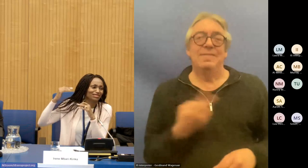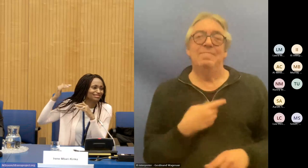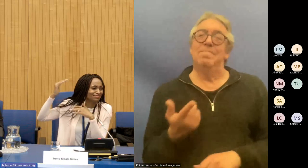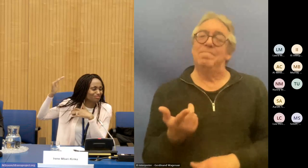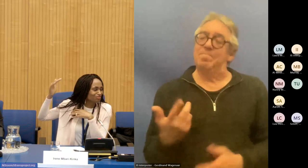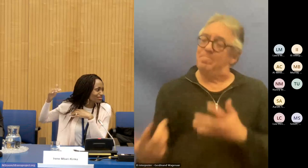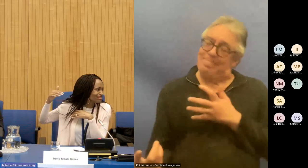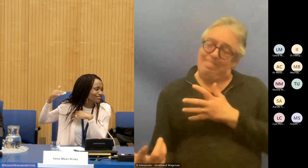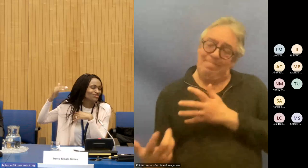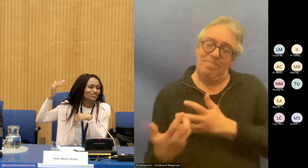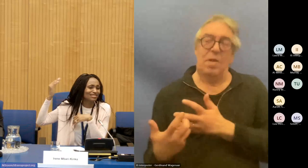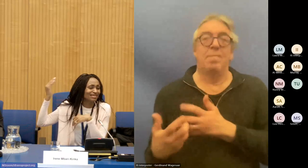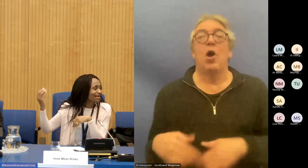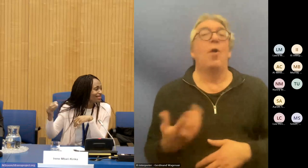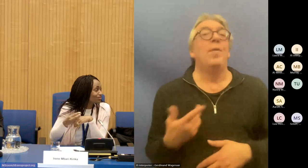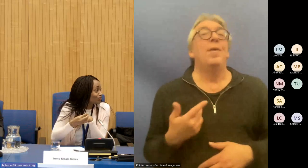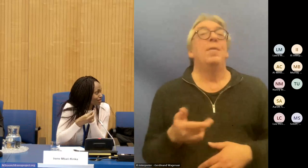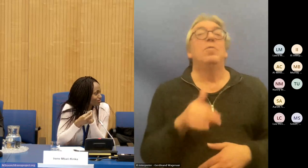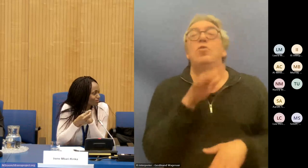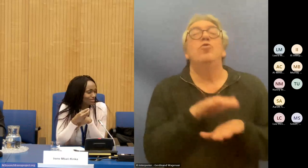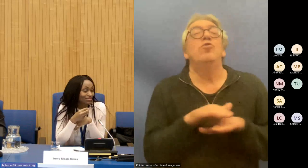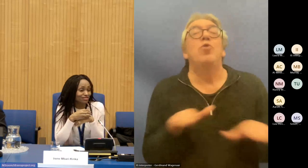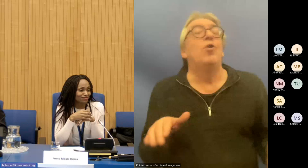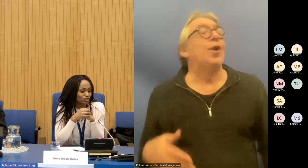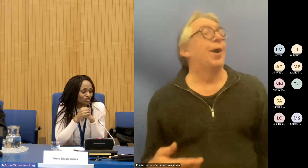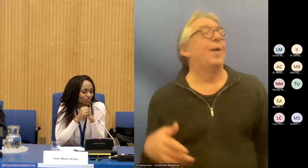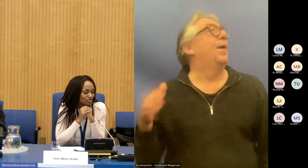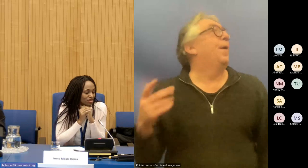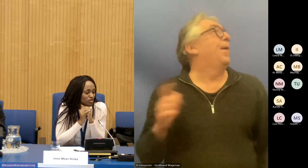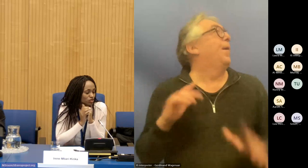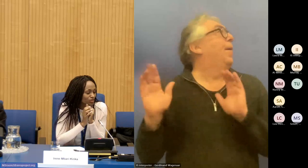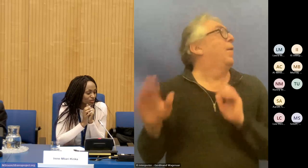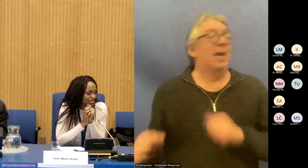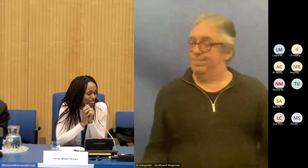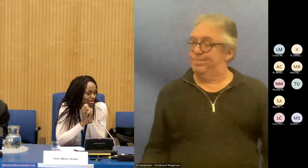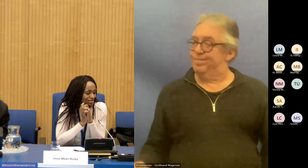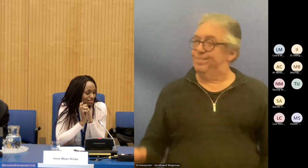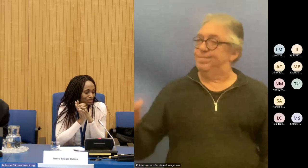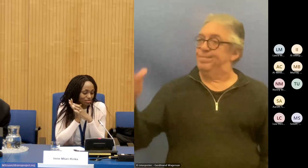wait until people are teenagers and then we come in with the interventions. When you start early,